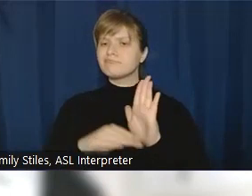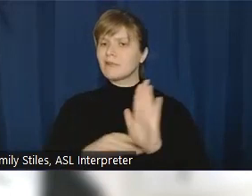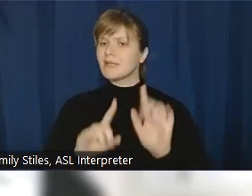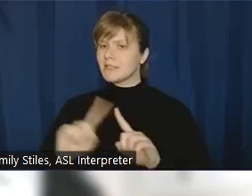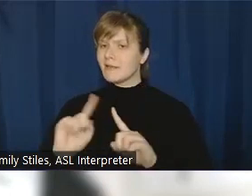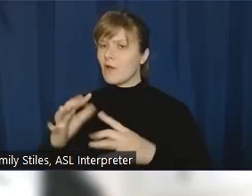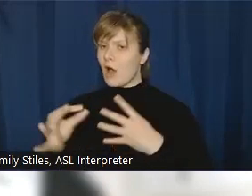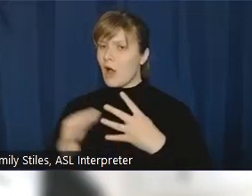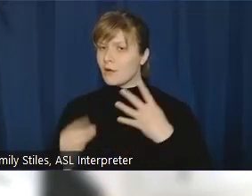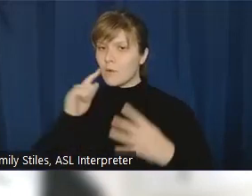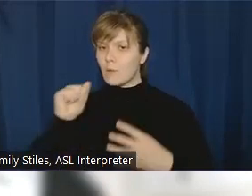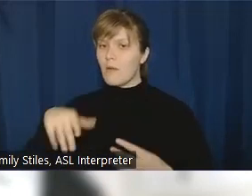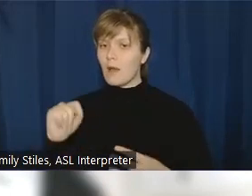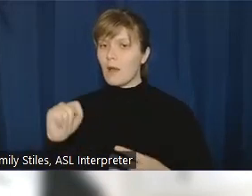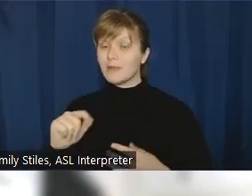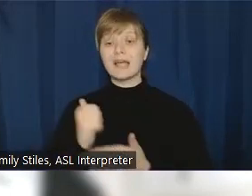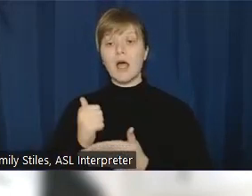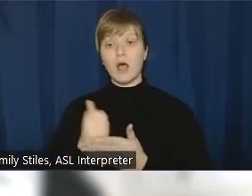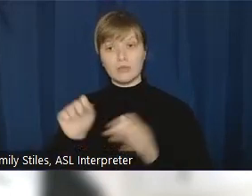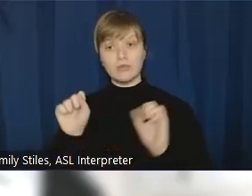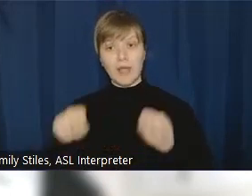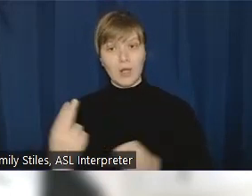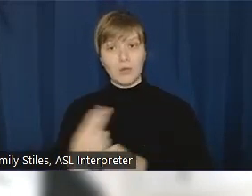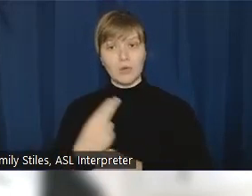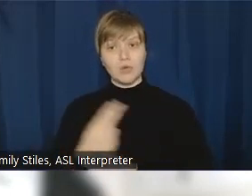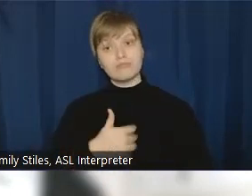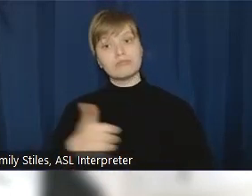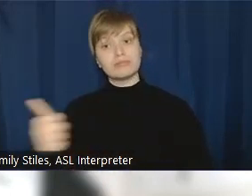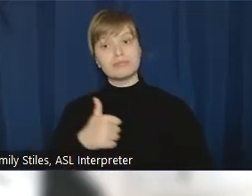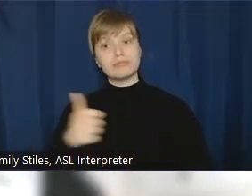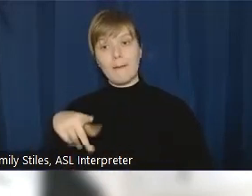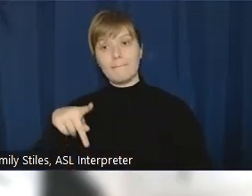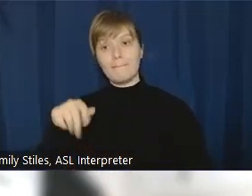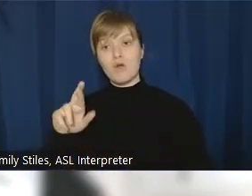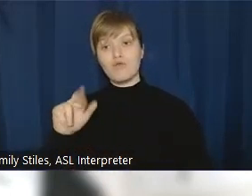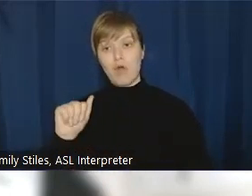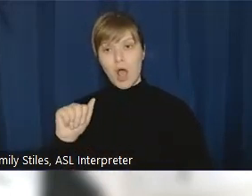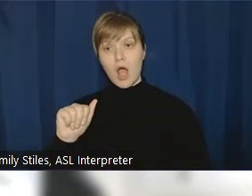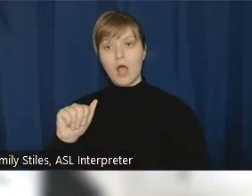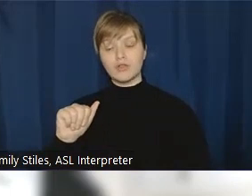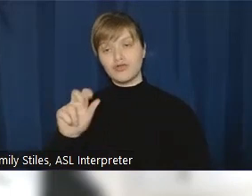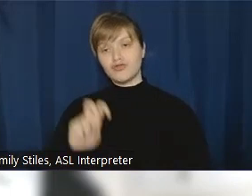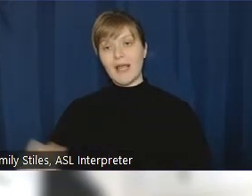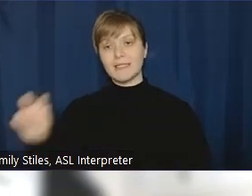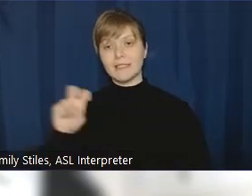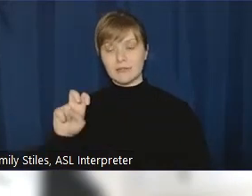her to utilize paratransit. They told her about paratransit, what it was, they helped her apply,